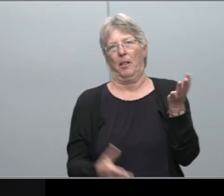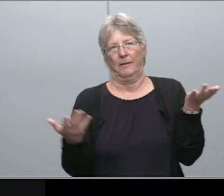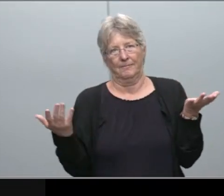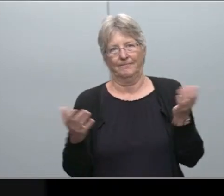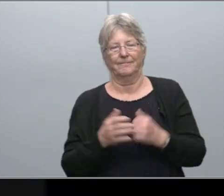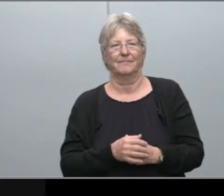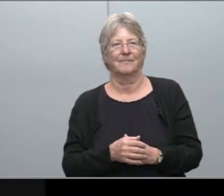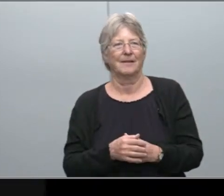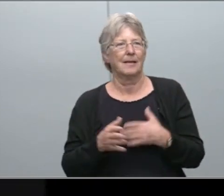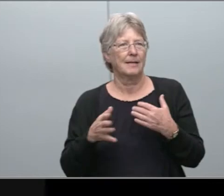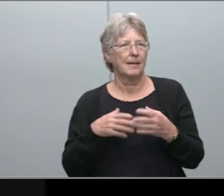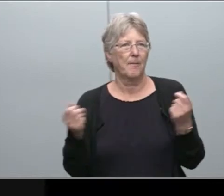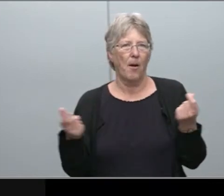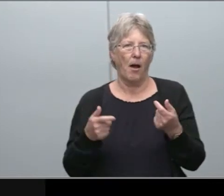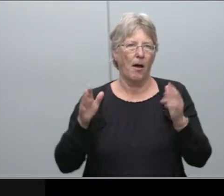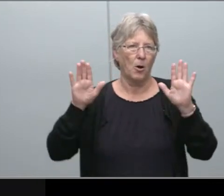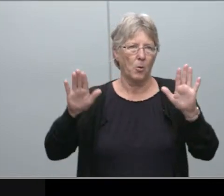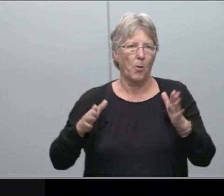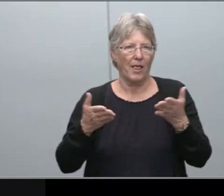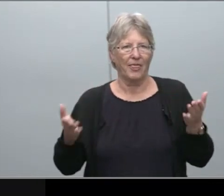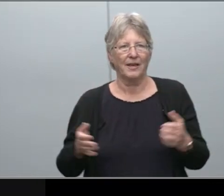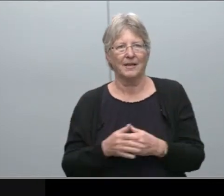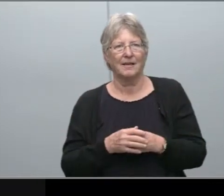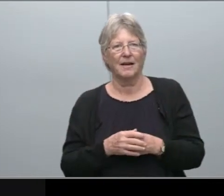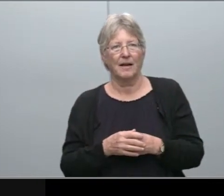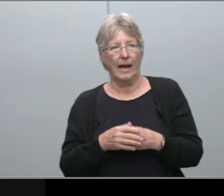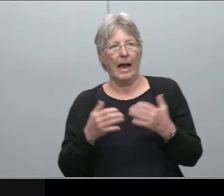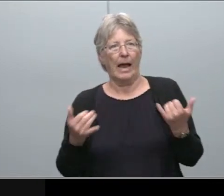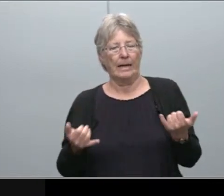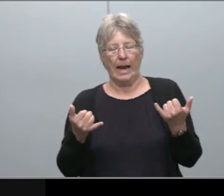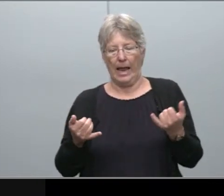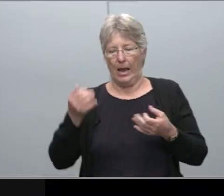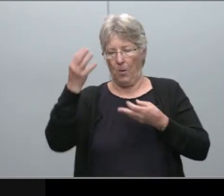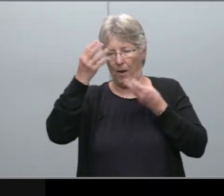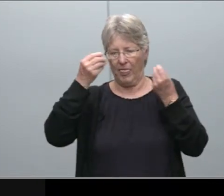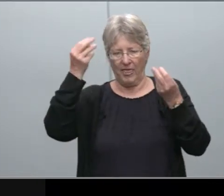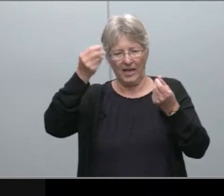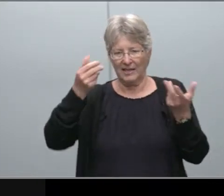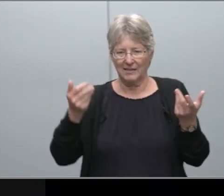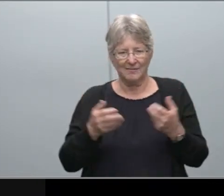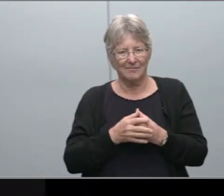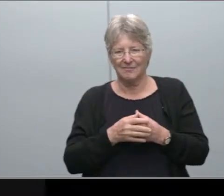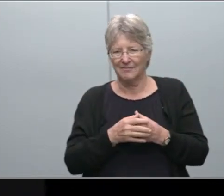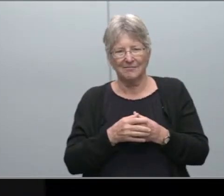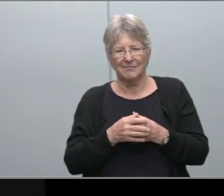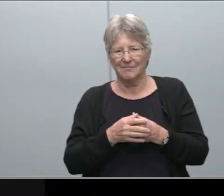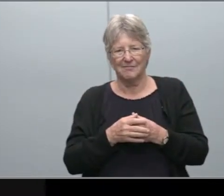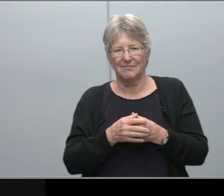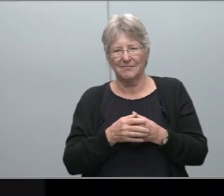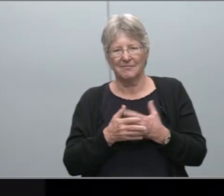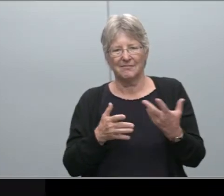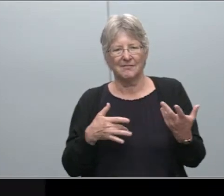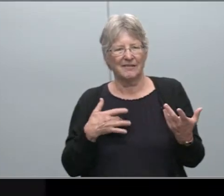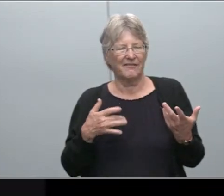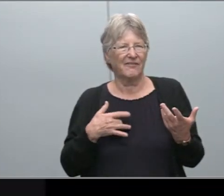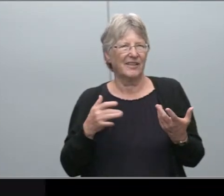And I think you said such great things and such true things. I am a parent of a student in LBUSD,